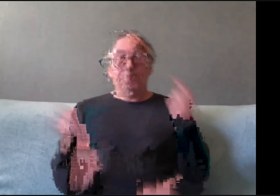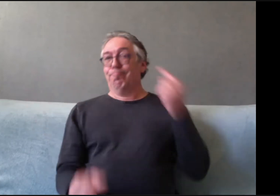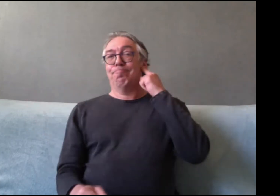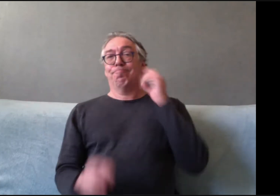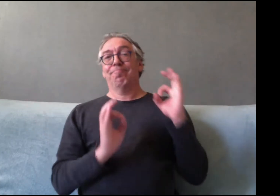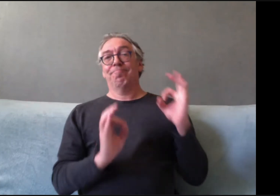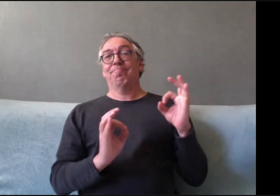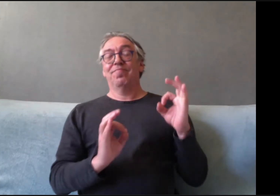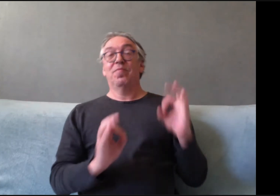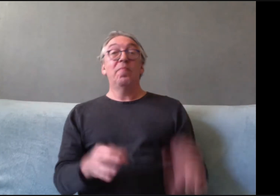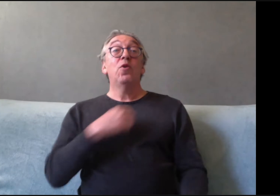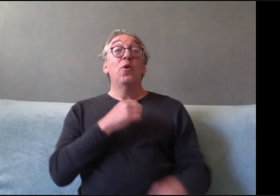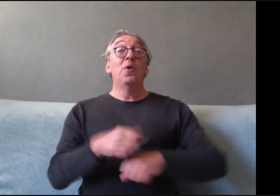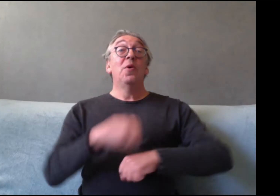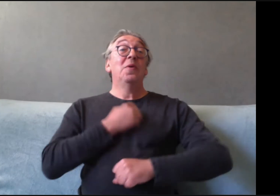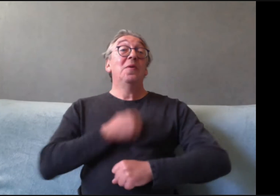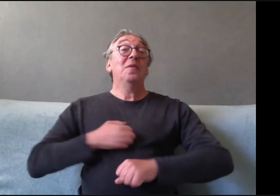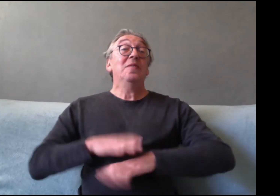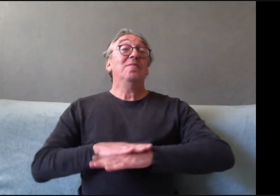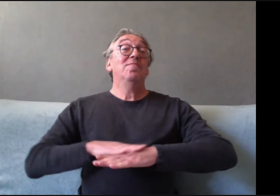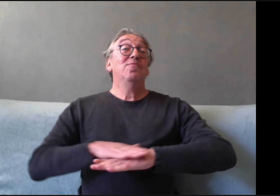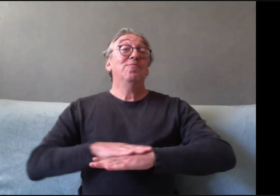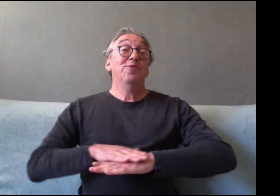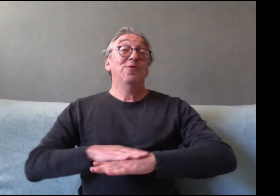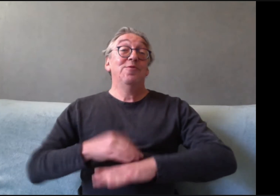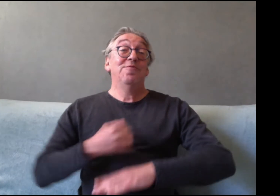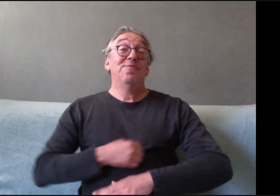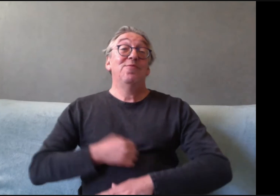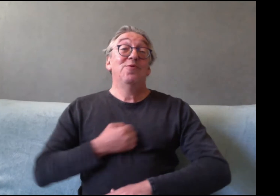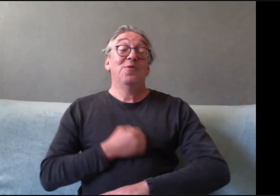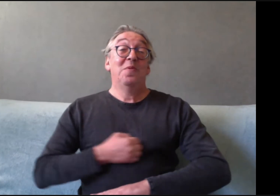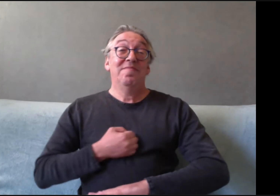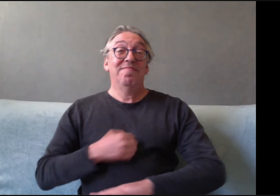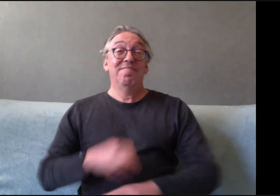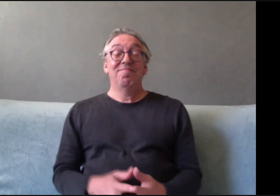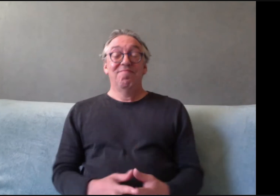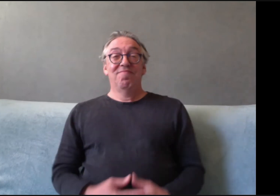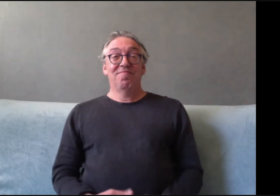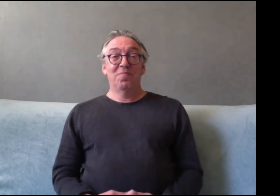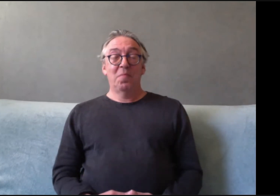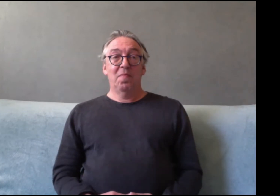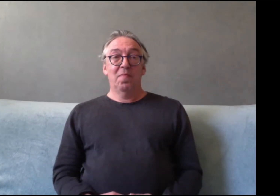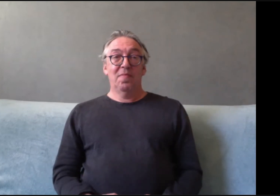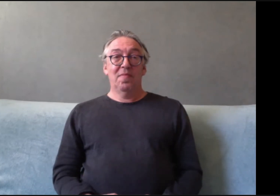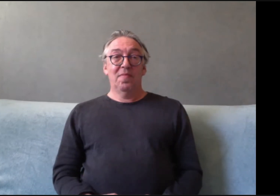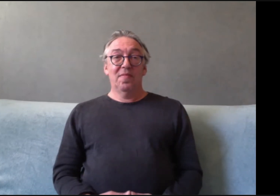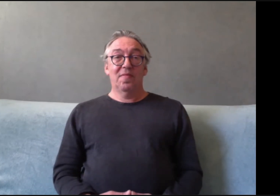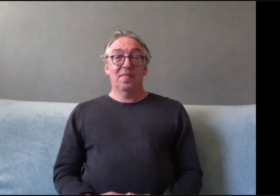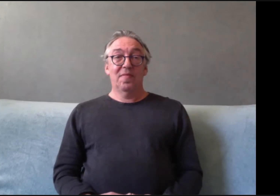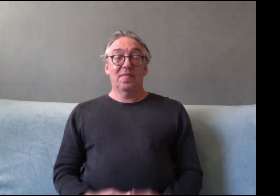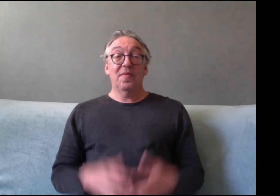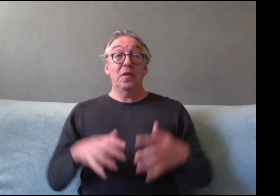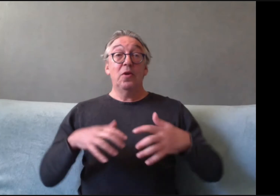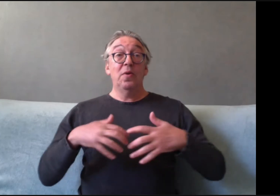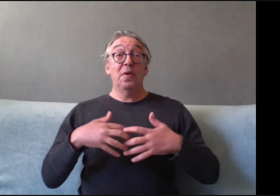Sorry. I don't know how I can do what you are asking me.